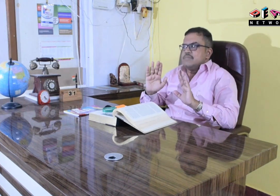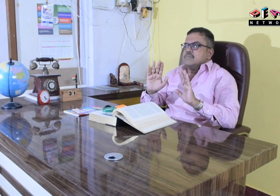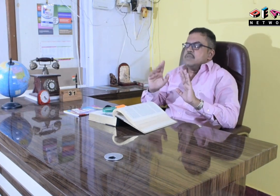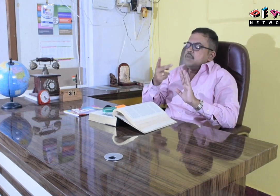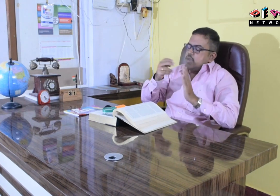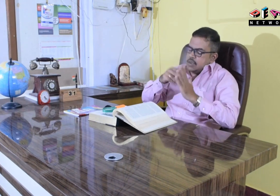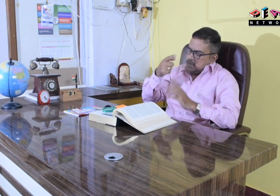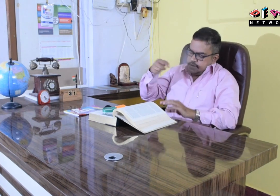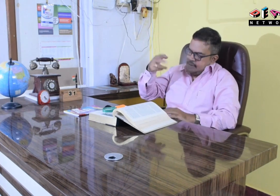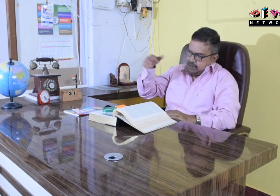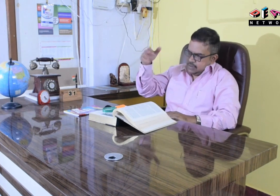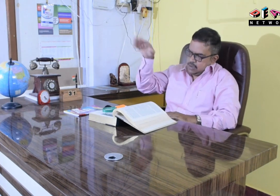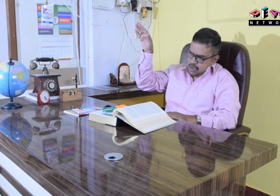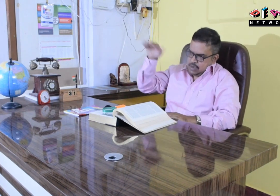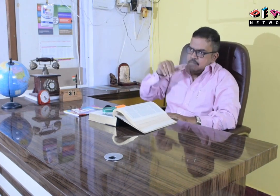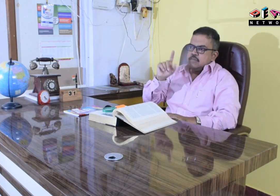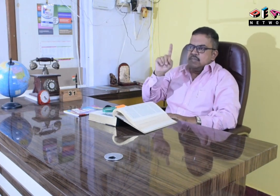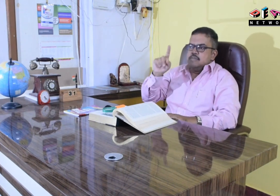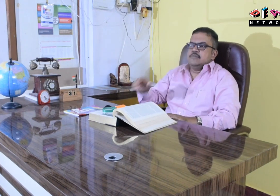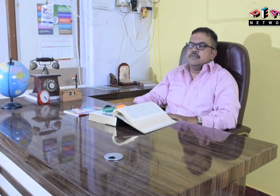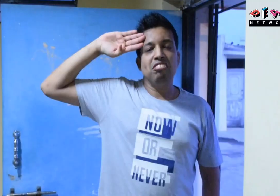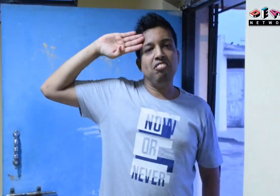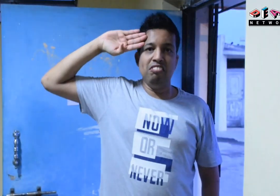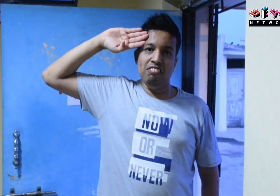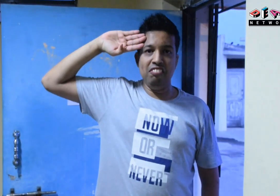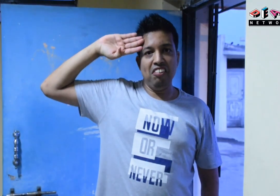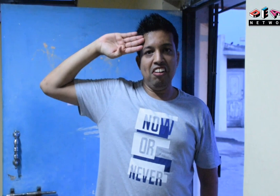So one more and do it again Okay Sir